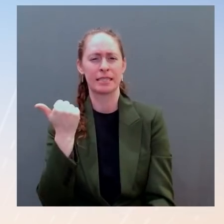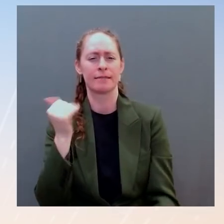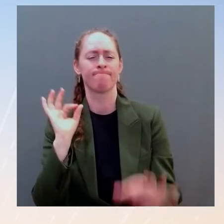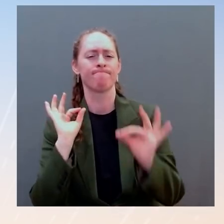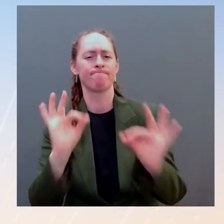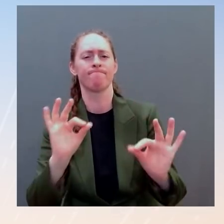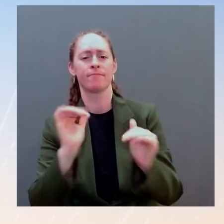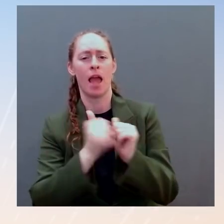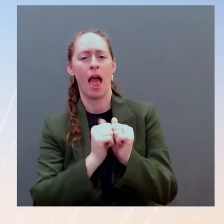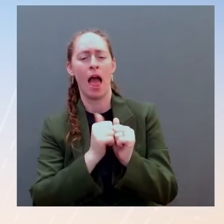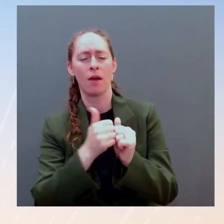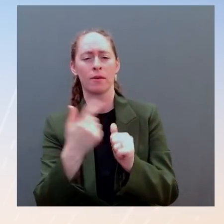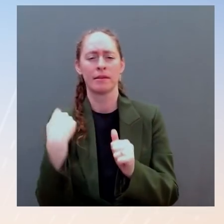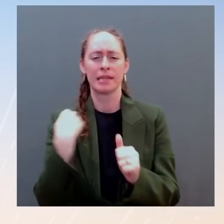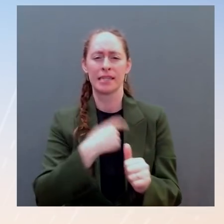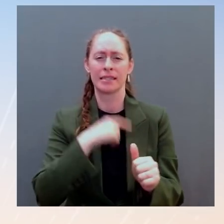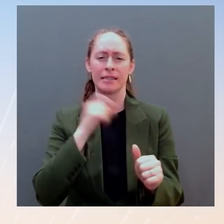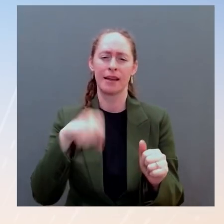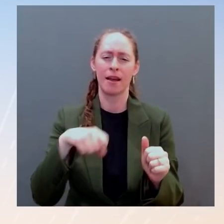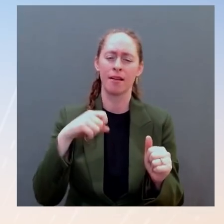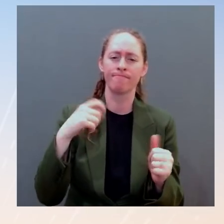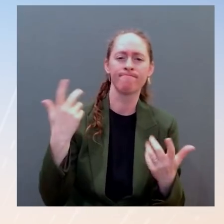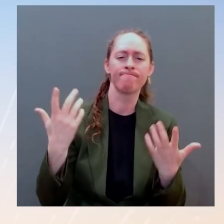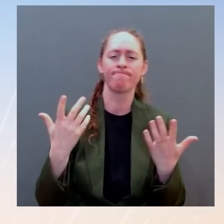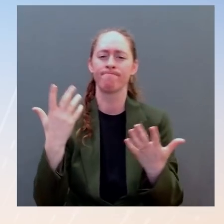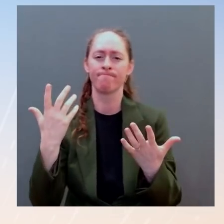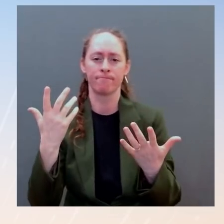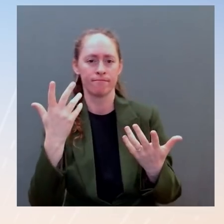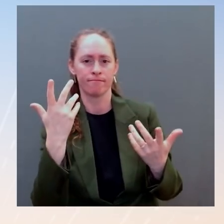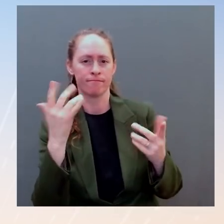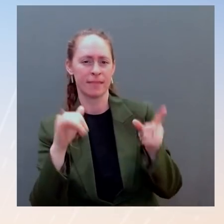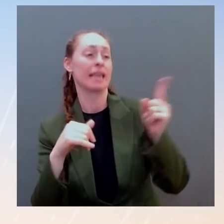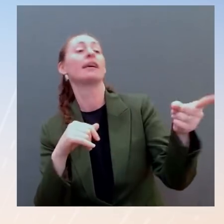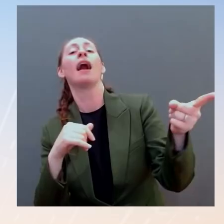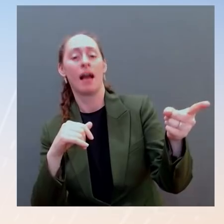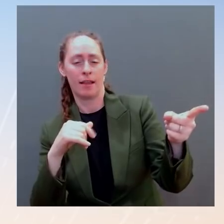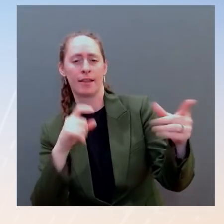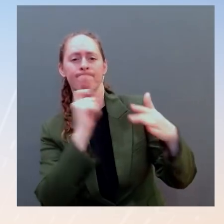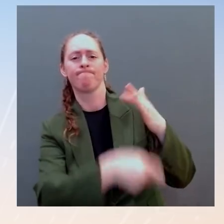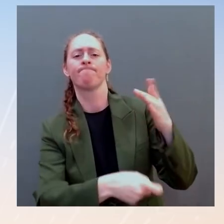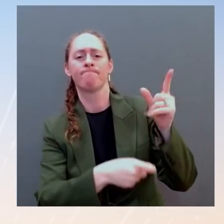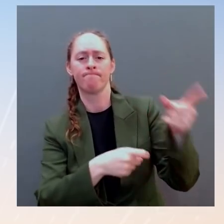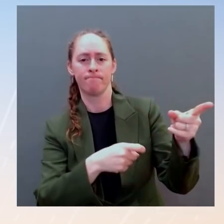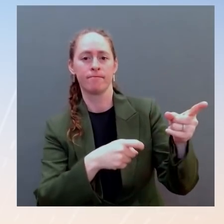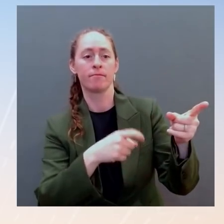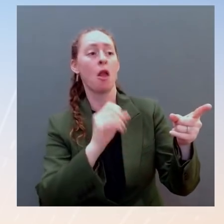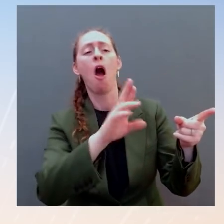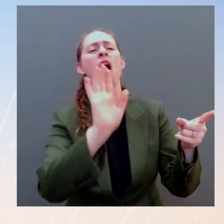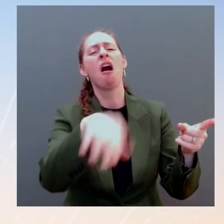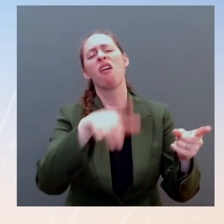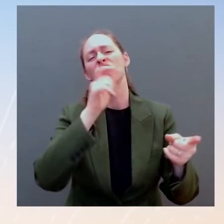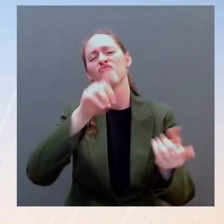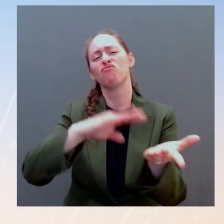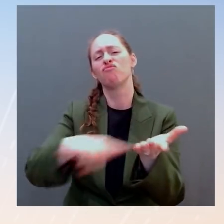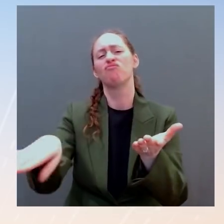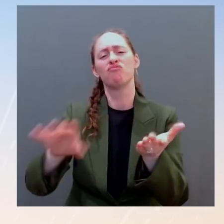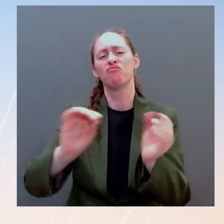critical supply chains, where we see critic- -- impacts on critical supply chains; our ability to sustain our technological edge --